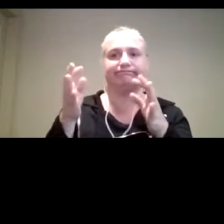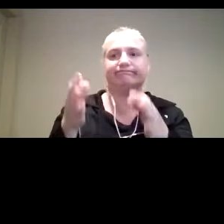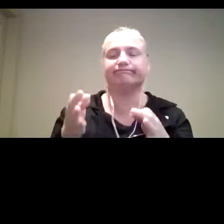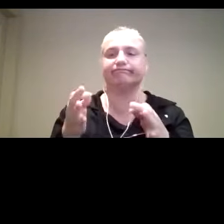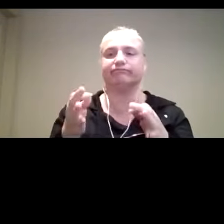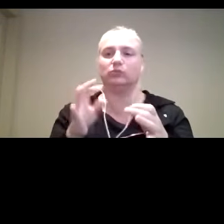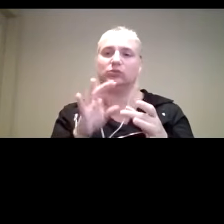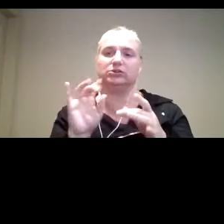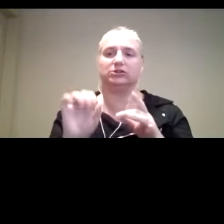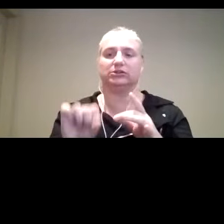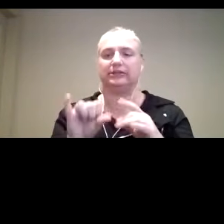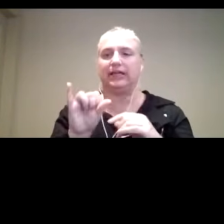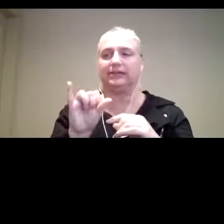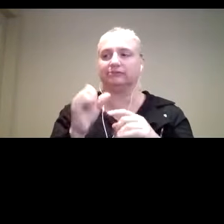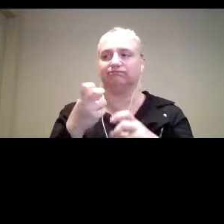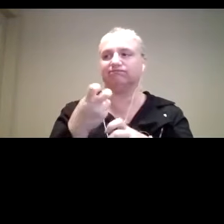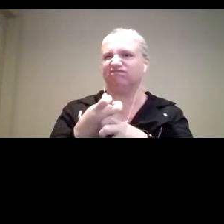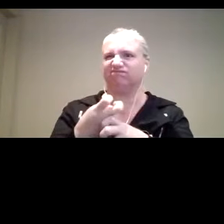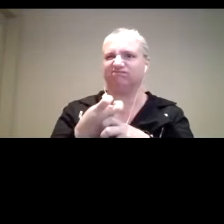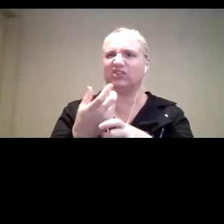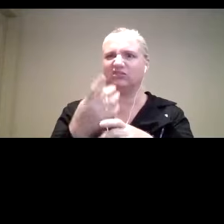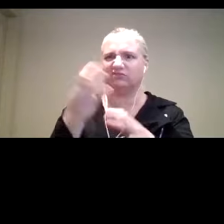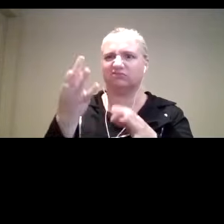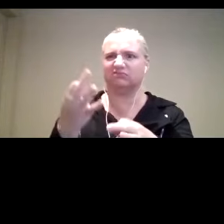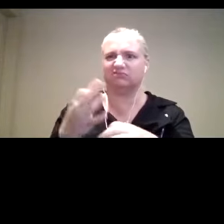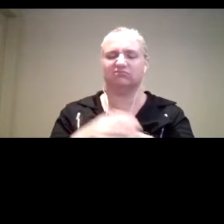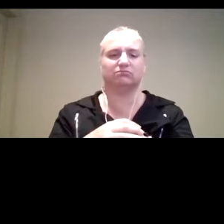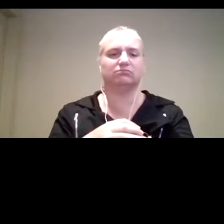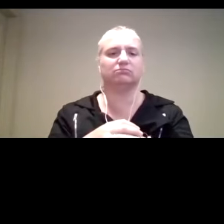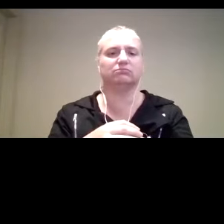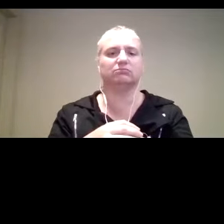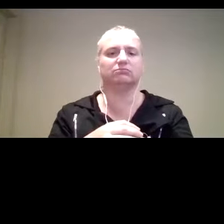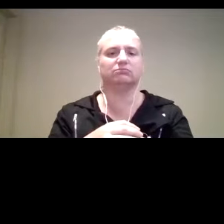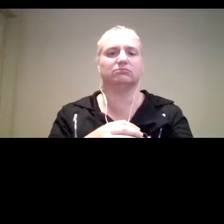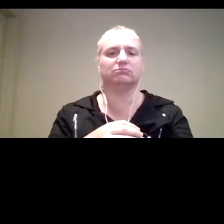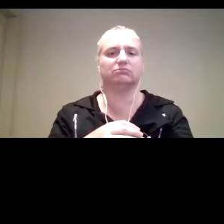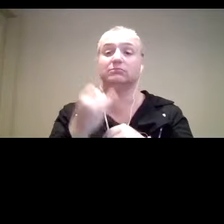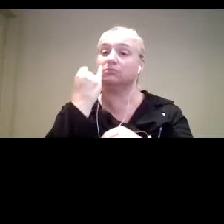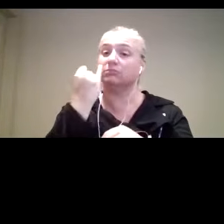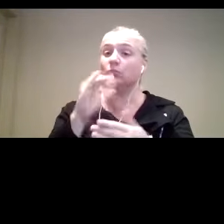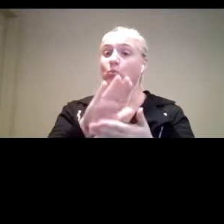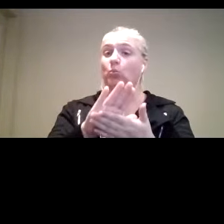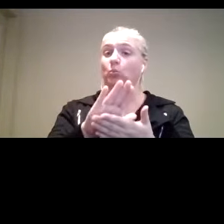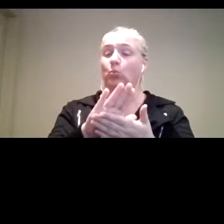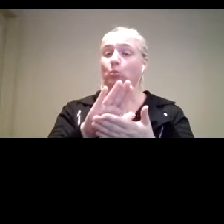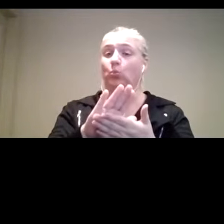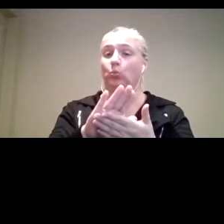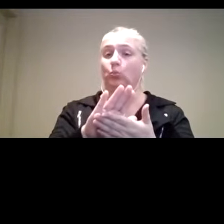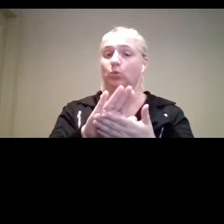And this can be a hard decision. And of course, if the student is benefiting from the school district program,